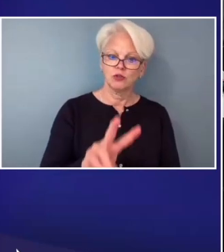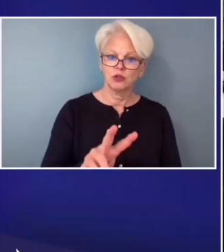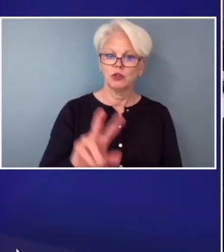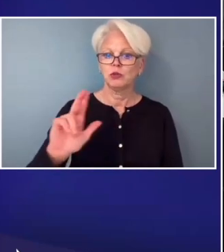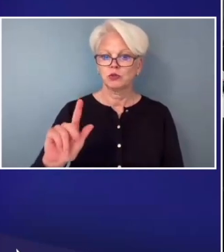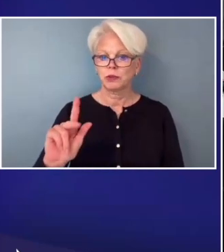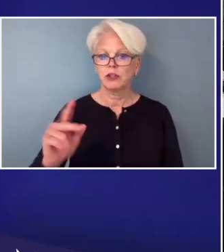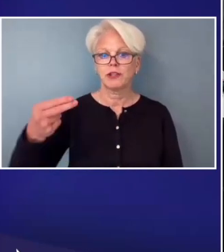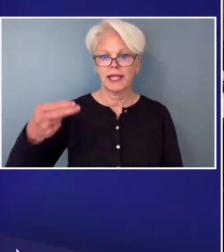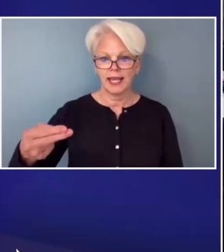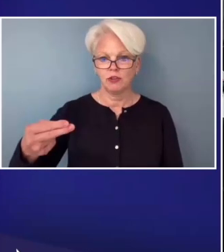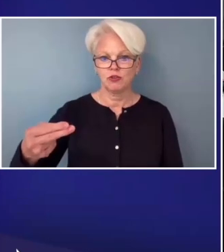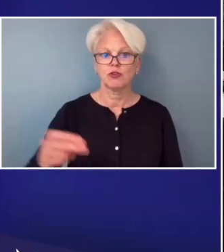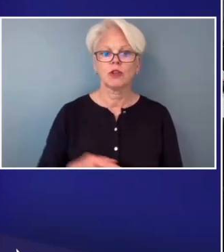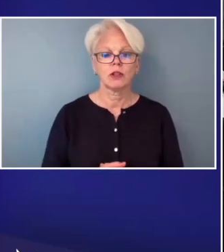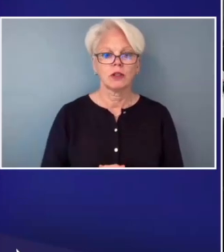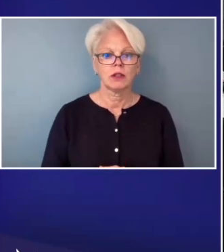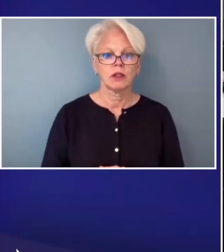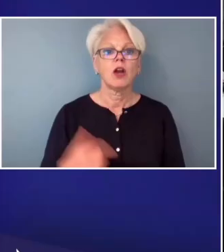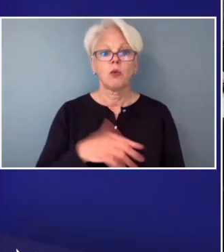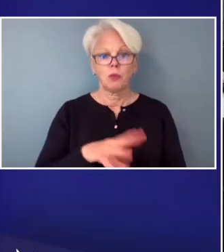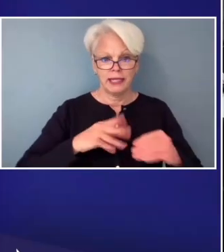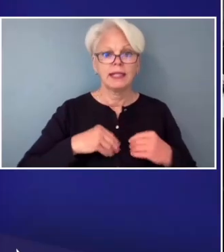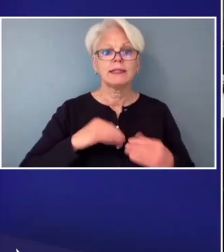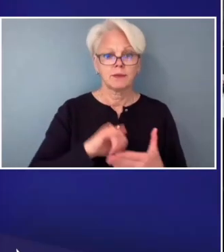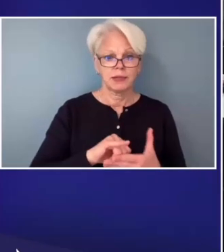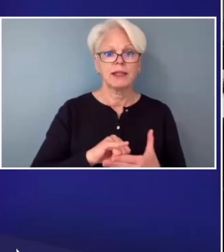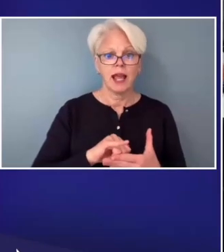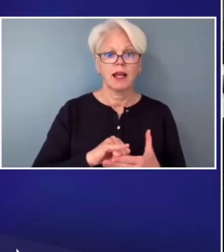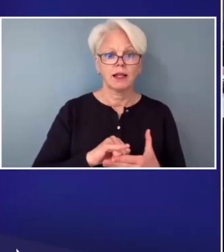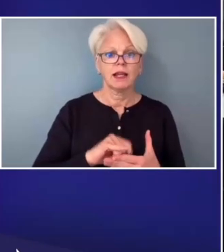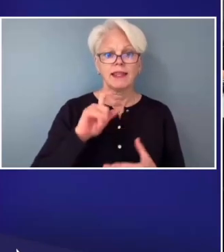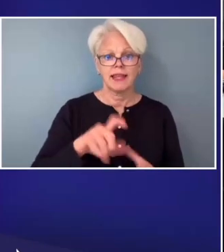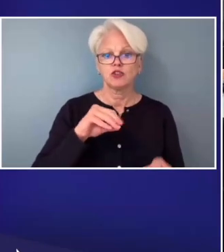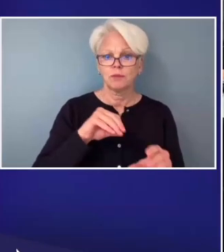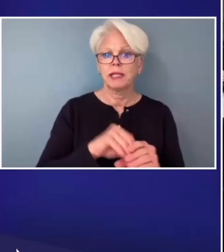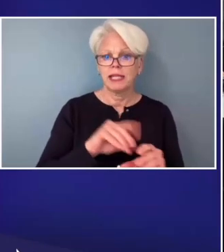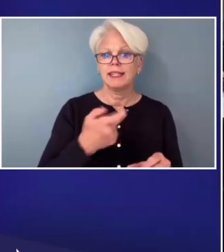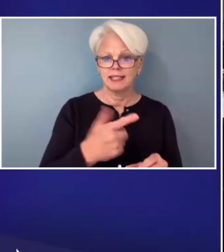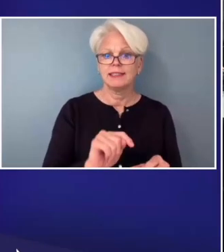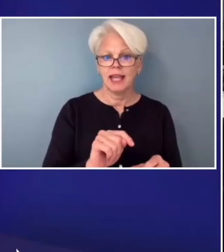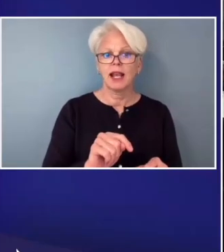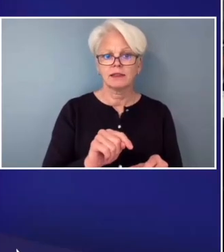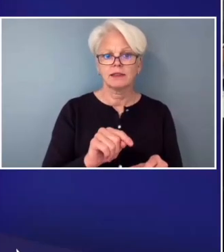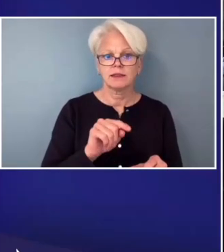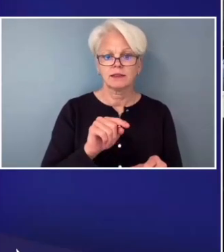Um, We accepted that and that is, that should be in the, uh, the text that you will be, uh, that you just received.